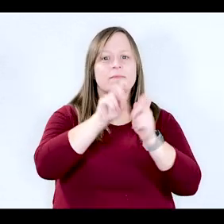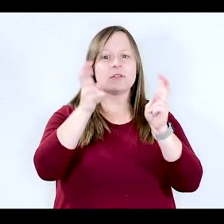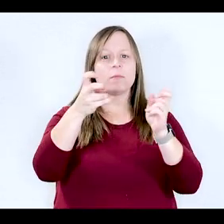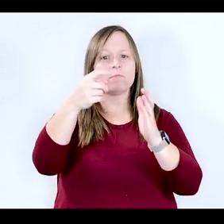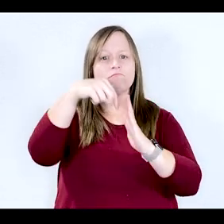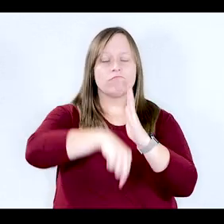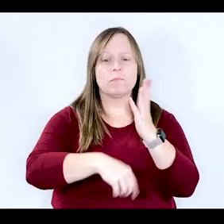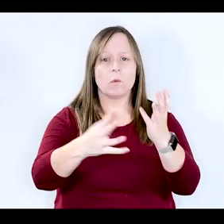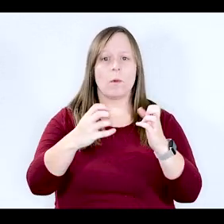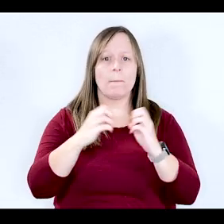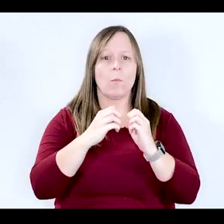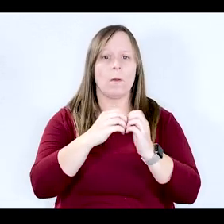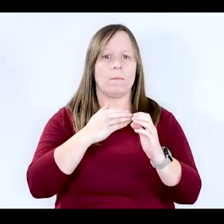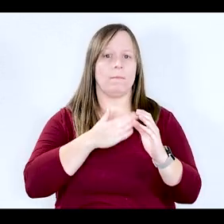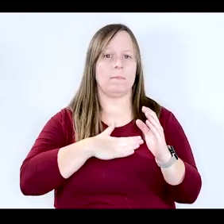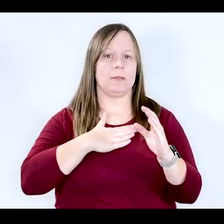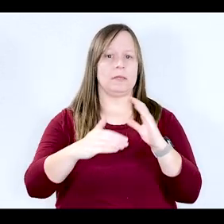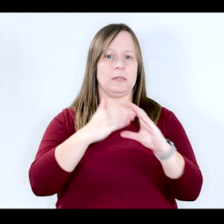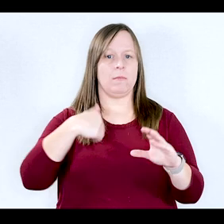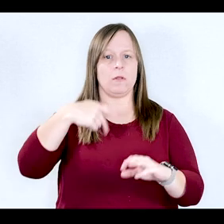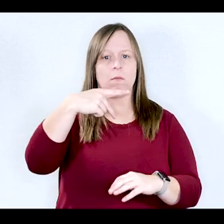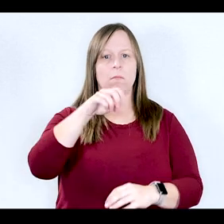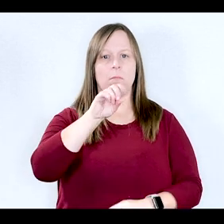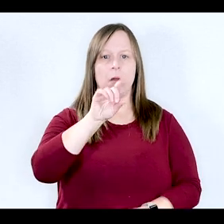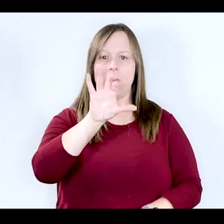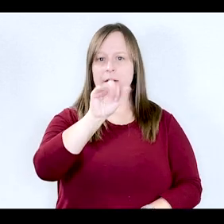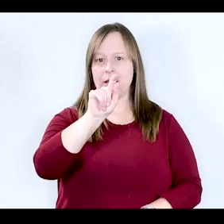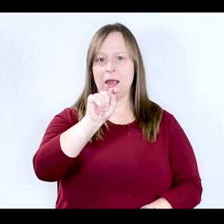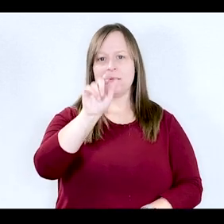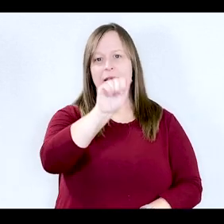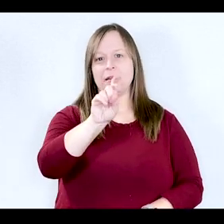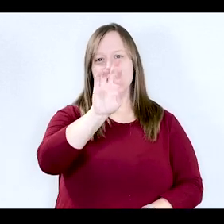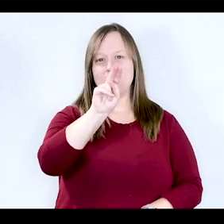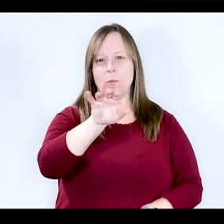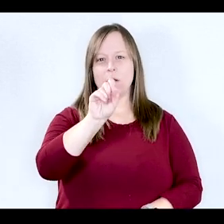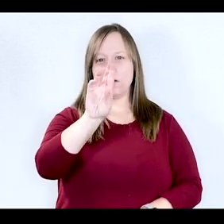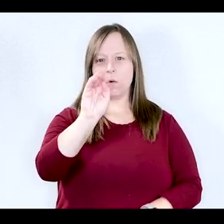you would like us to discuss, please email podcast@drny.org